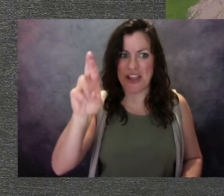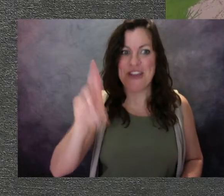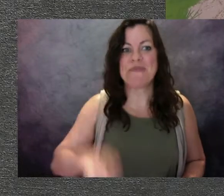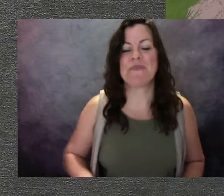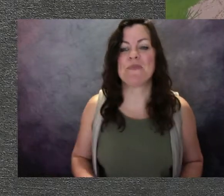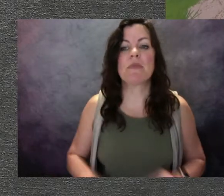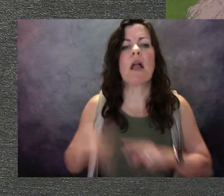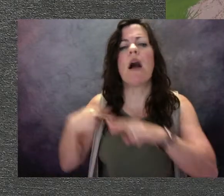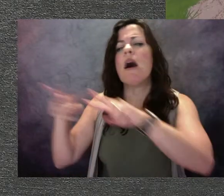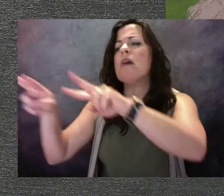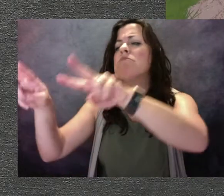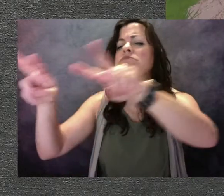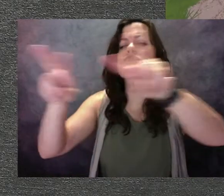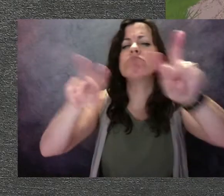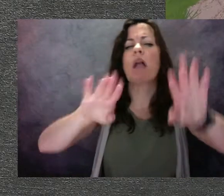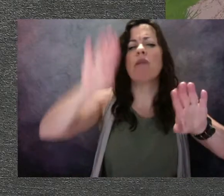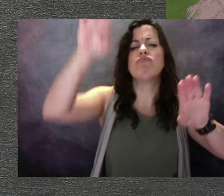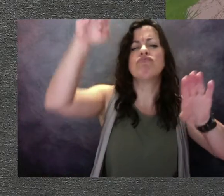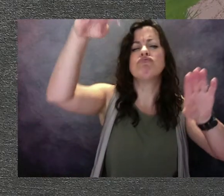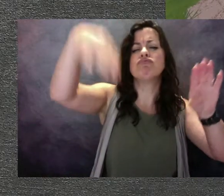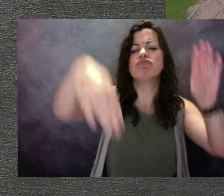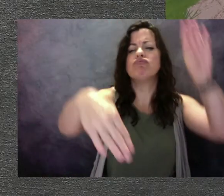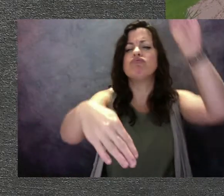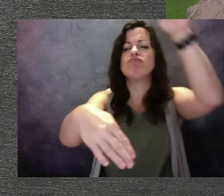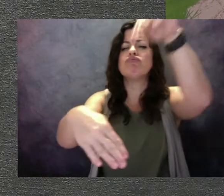Looking out over the Blyffs in Lake Ontario,